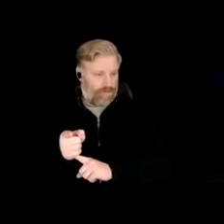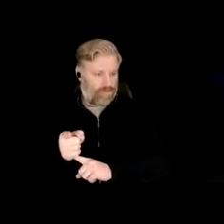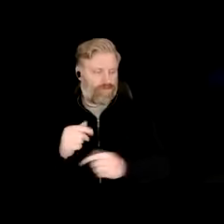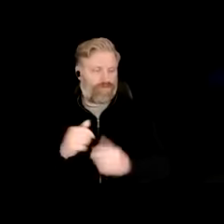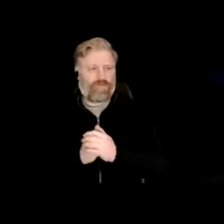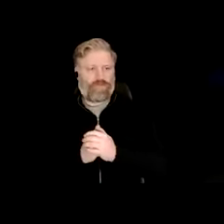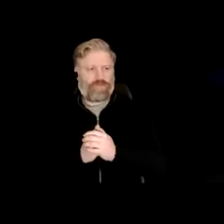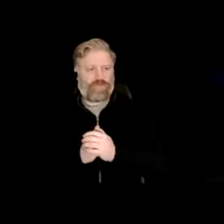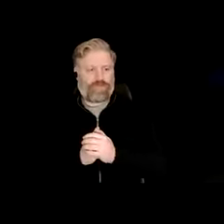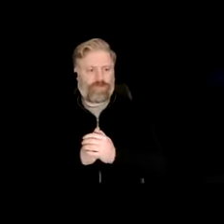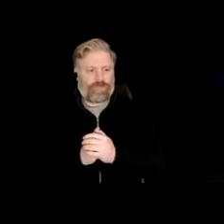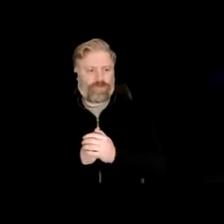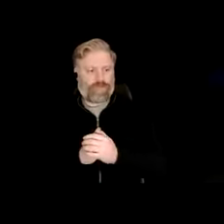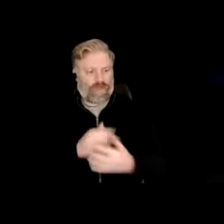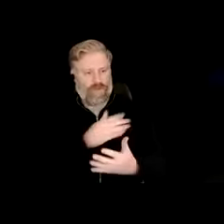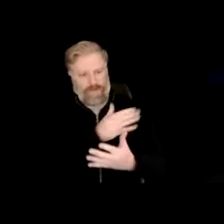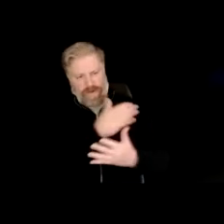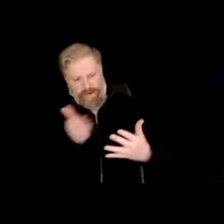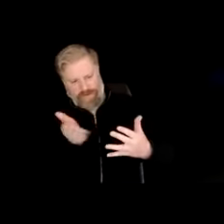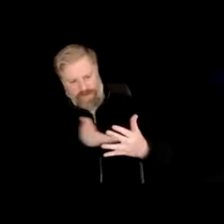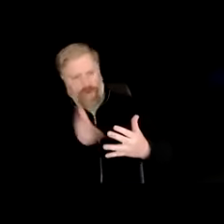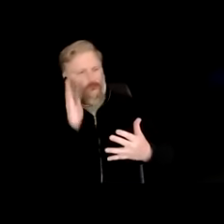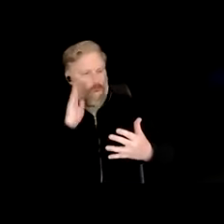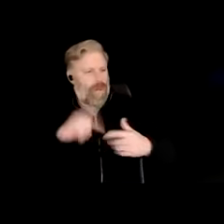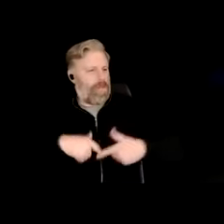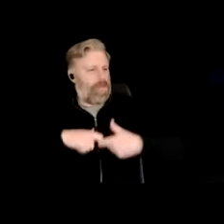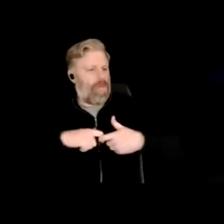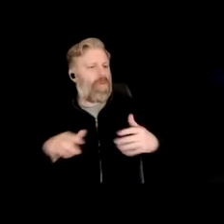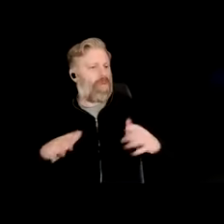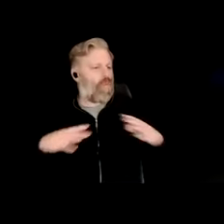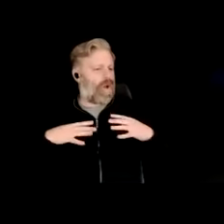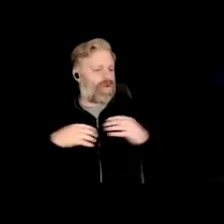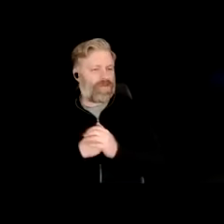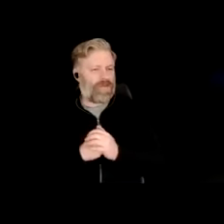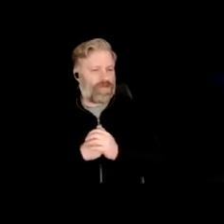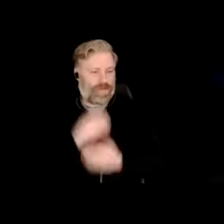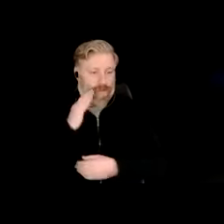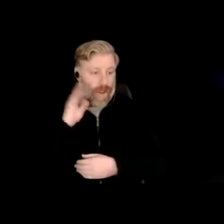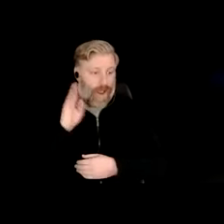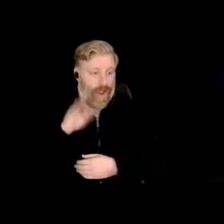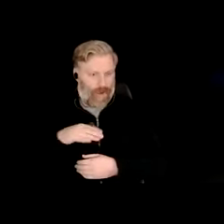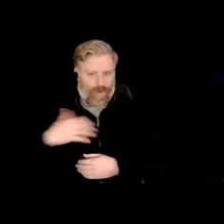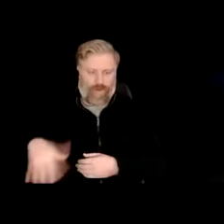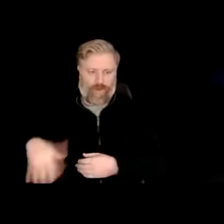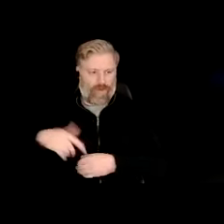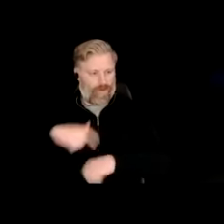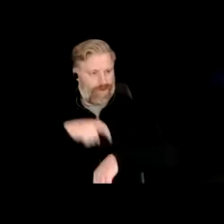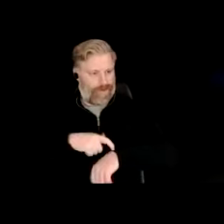and we'll take a quick break at about the mid-point. We're packing a lot of information into a short period of time.